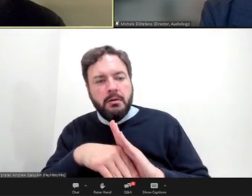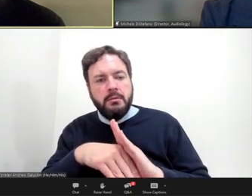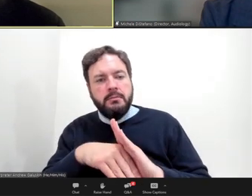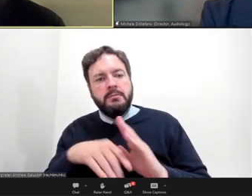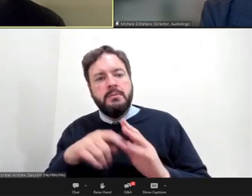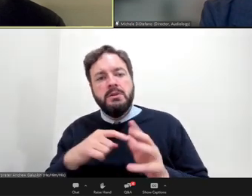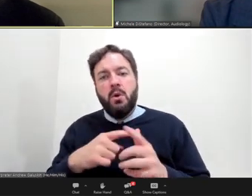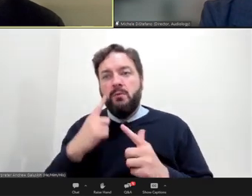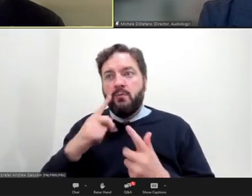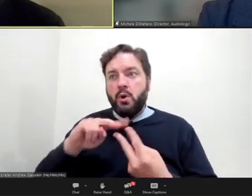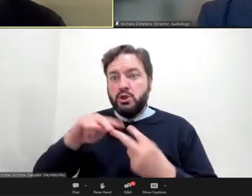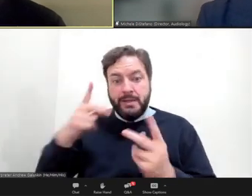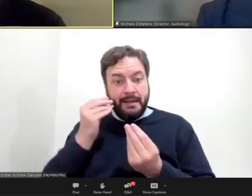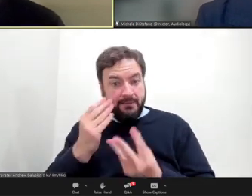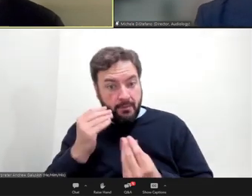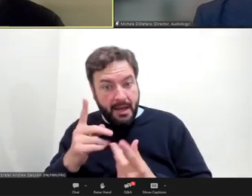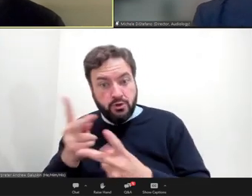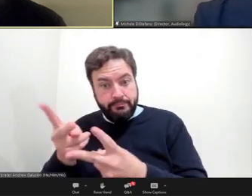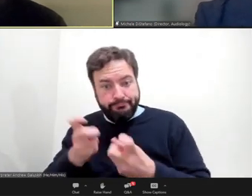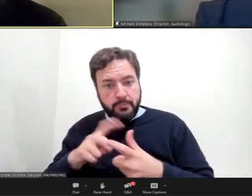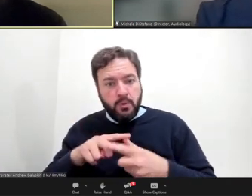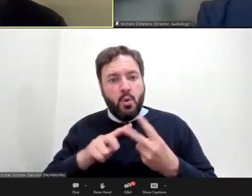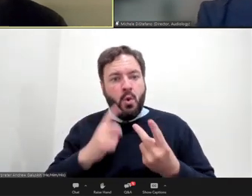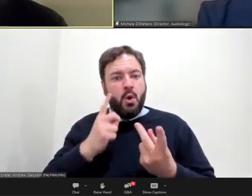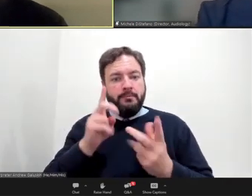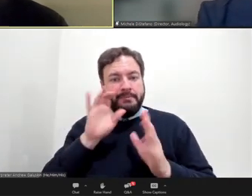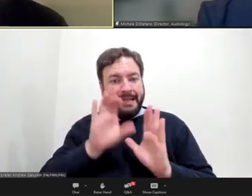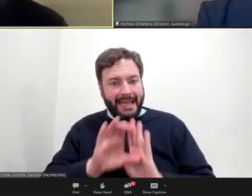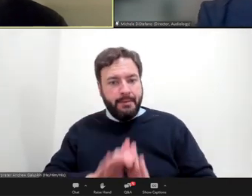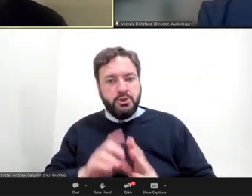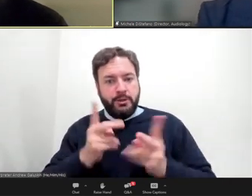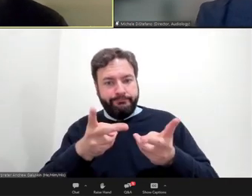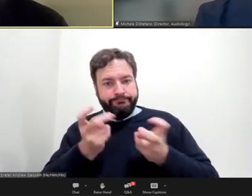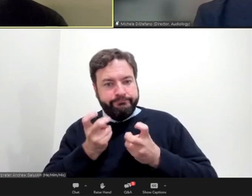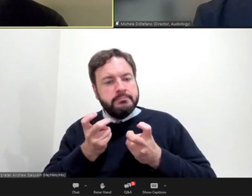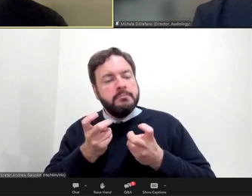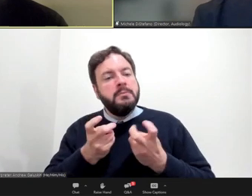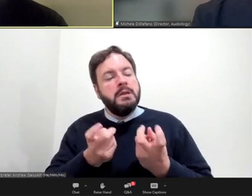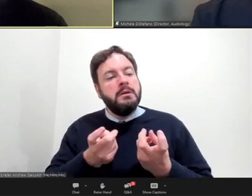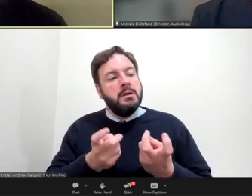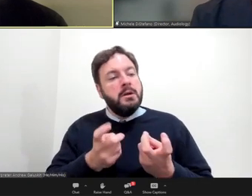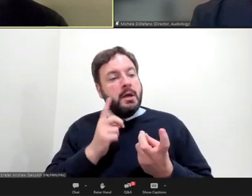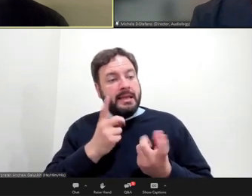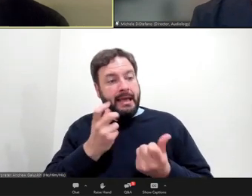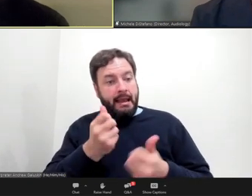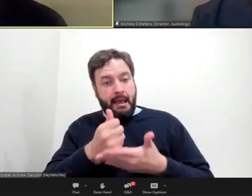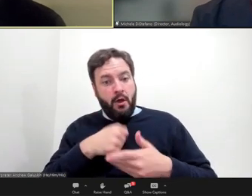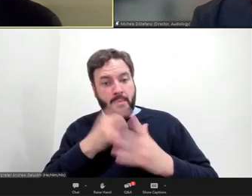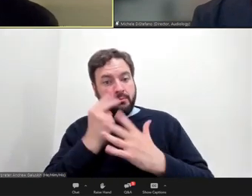like genetic information or imaging findings can help anticipate that.